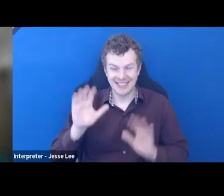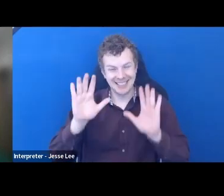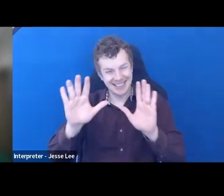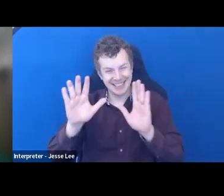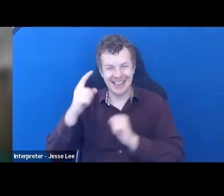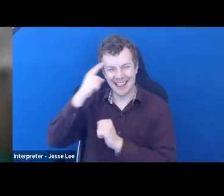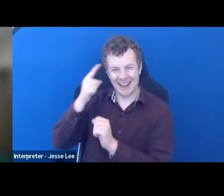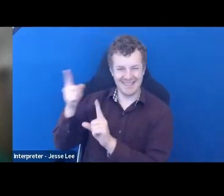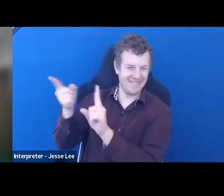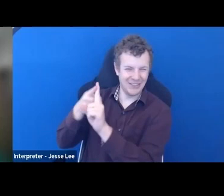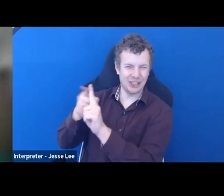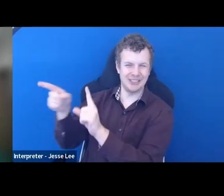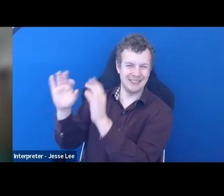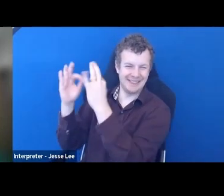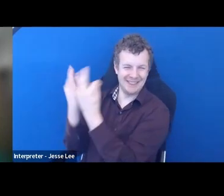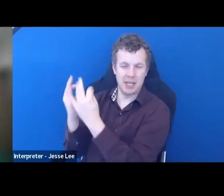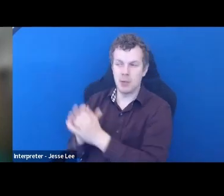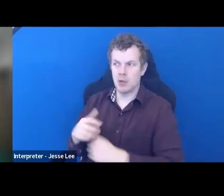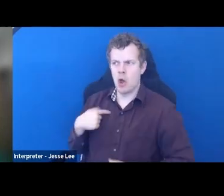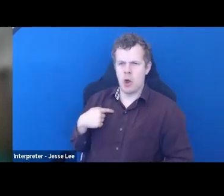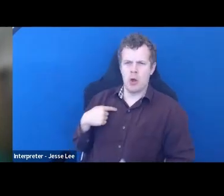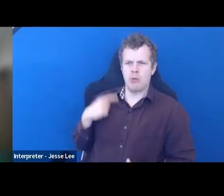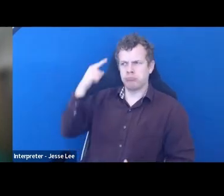what's great for us might not be great for a given family.